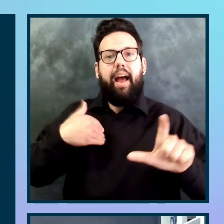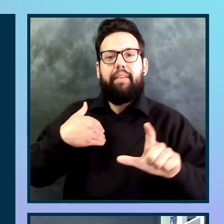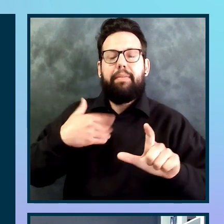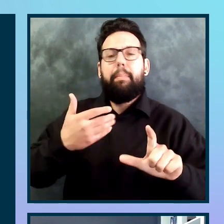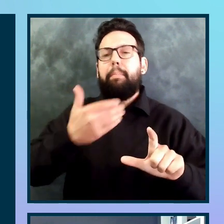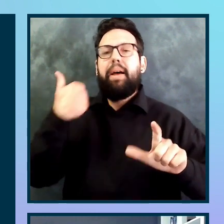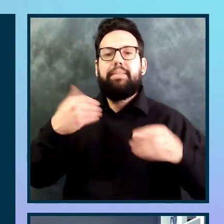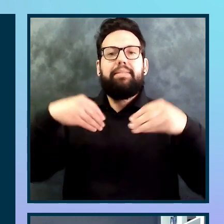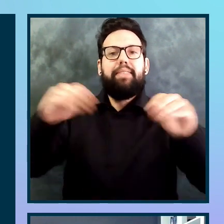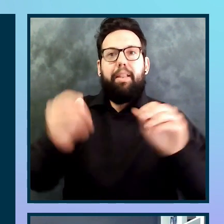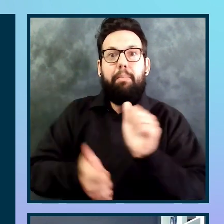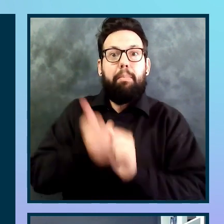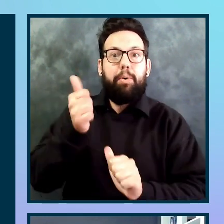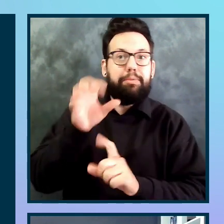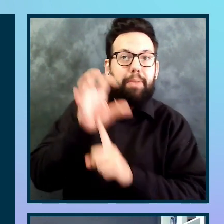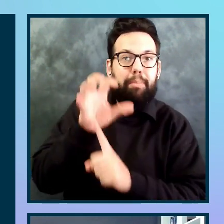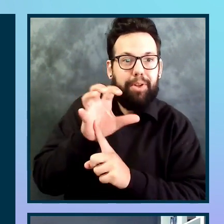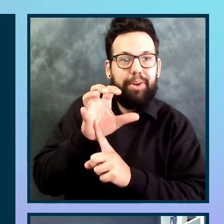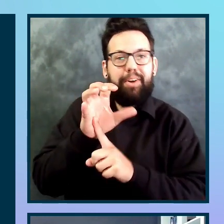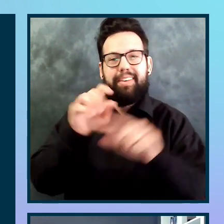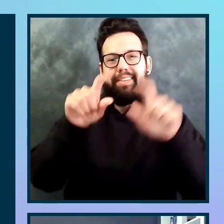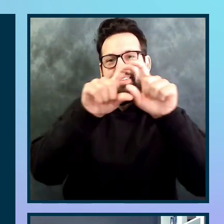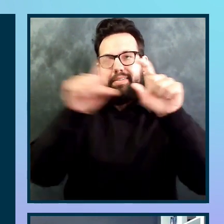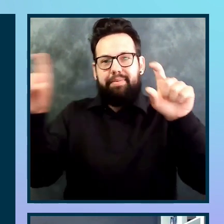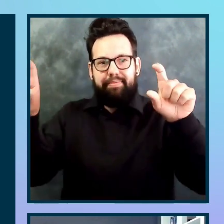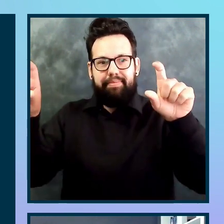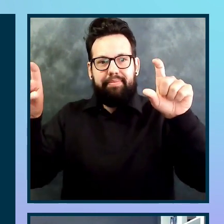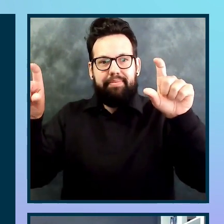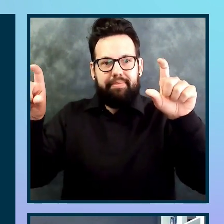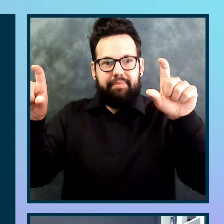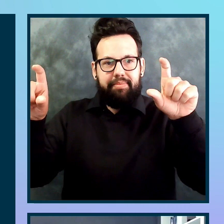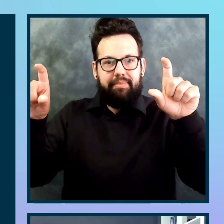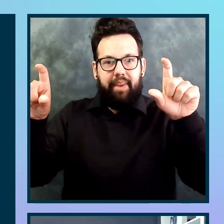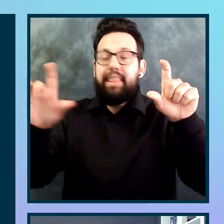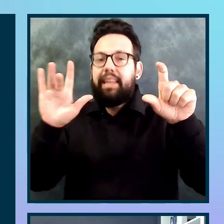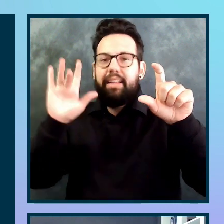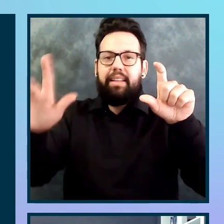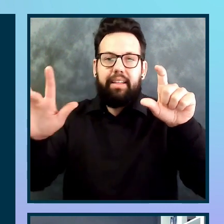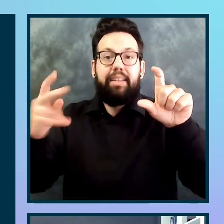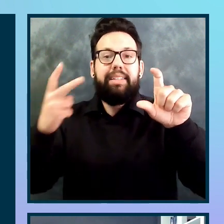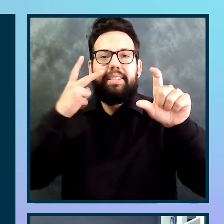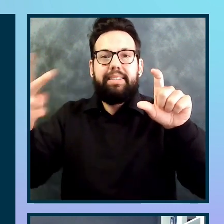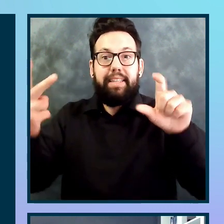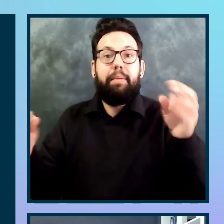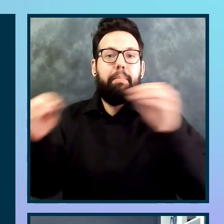Next to it but on the opposite side of the screen, we have a See All link. I put it in red underline to represent